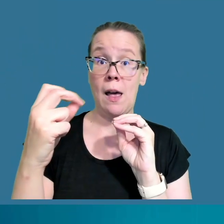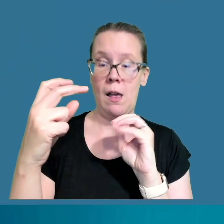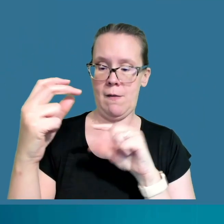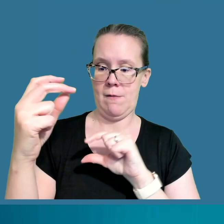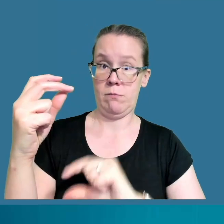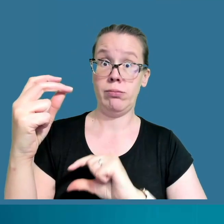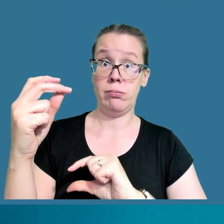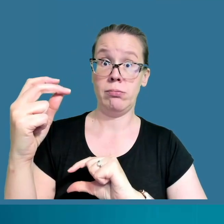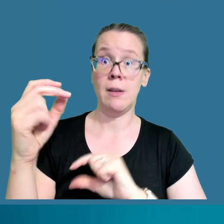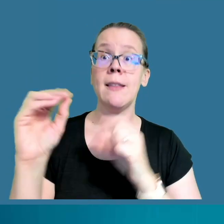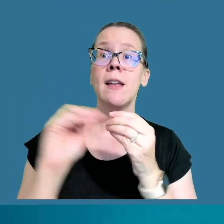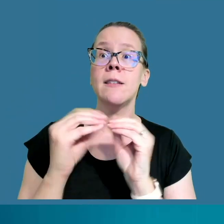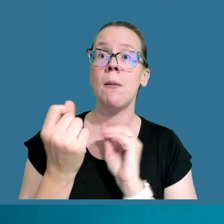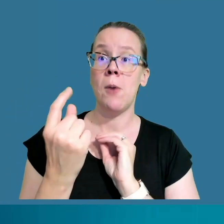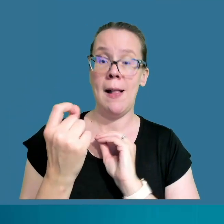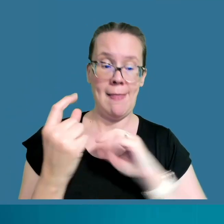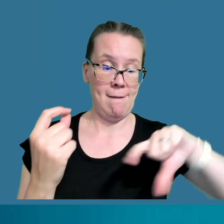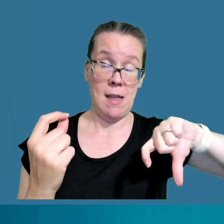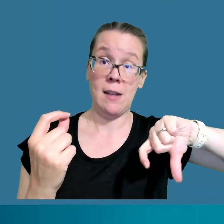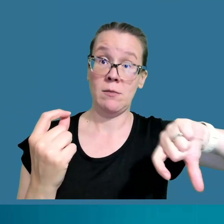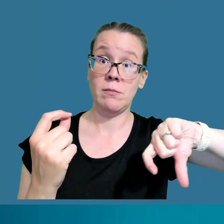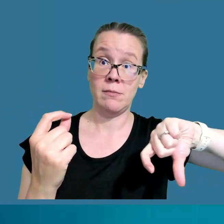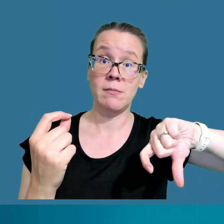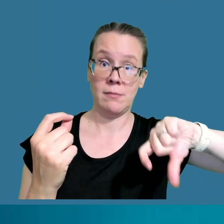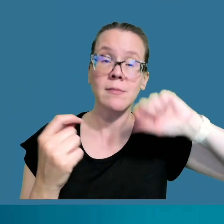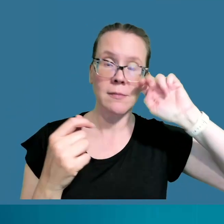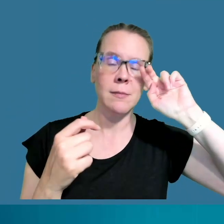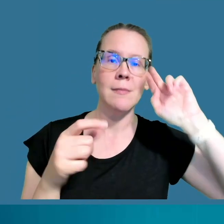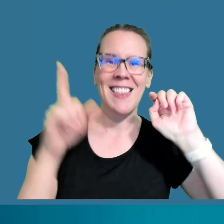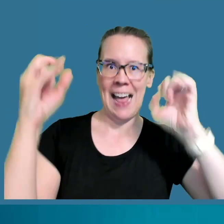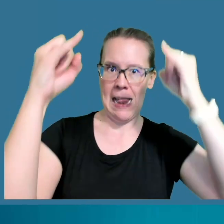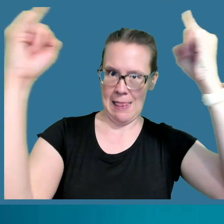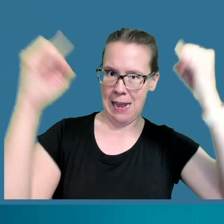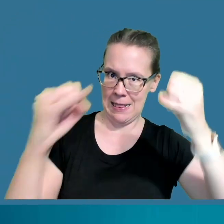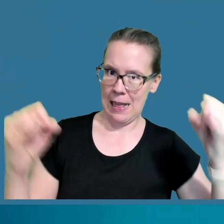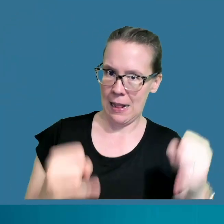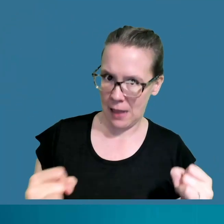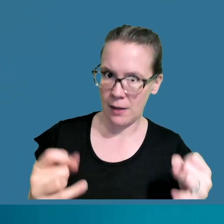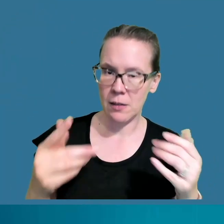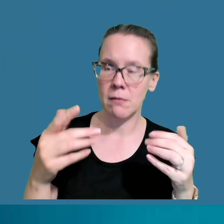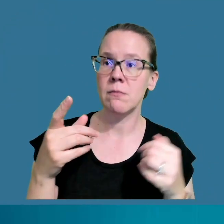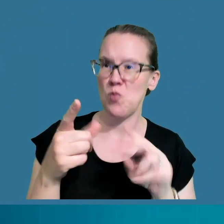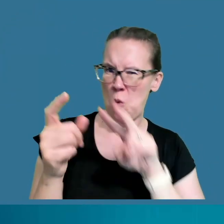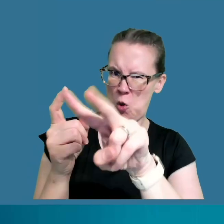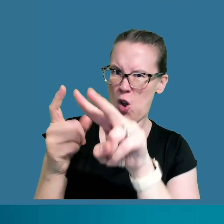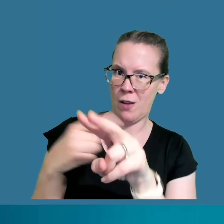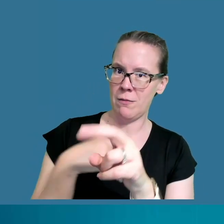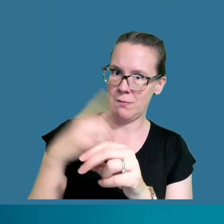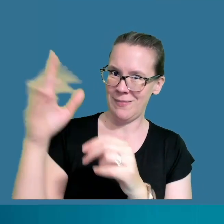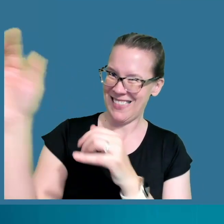added in the stitching segments that you're going to extend into the seam allowance. So, at the top,